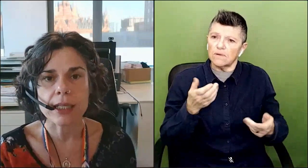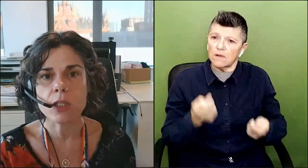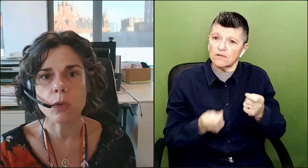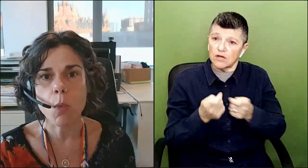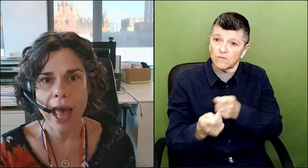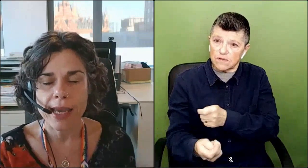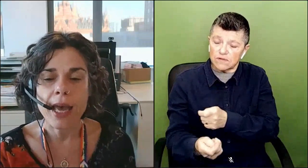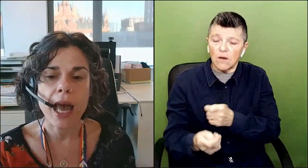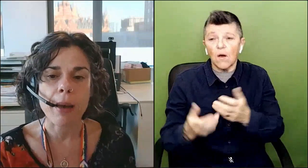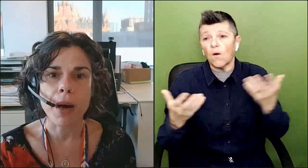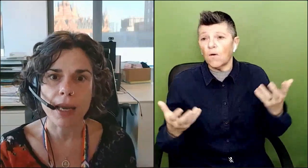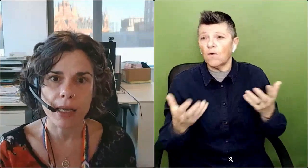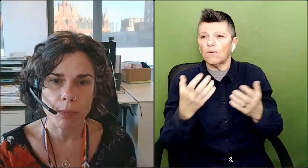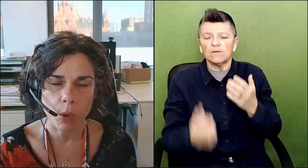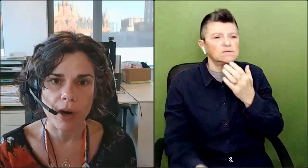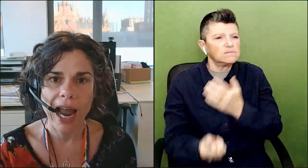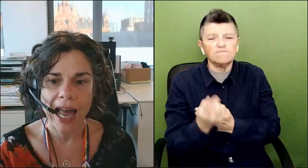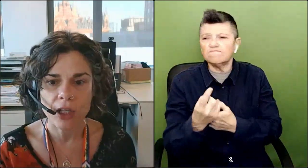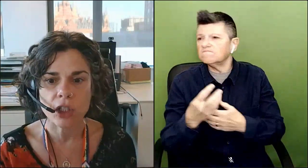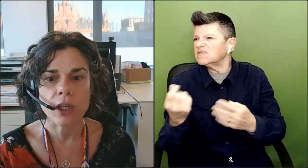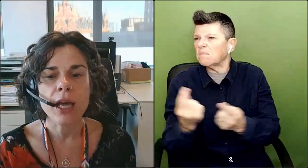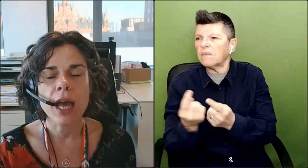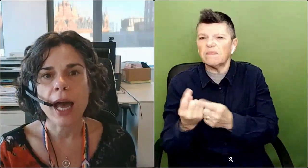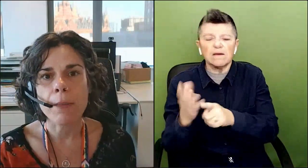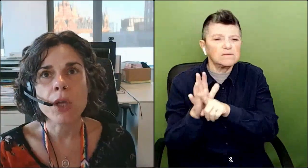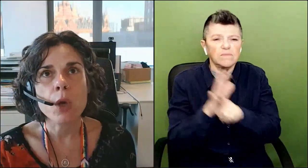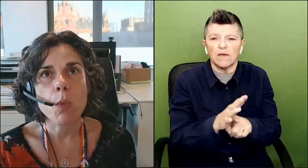in some way by employer action.